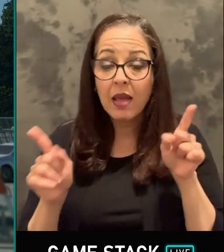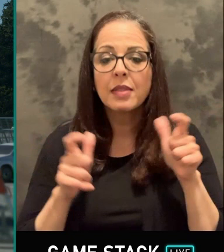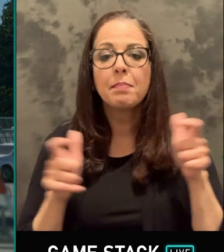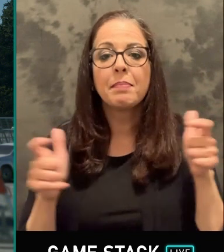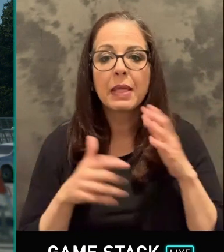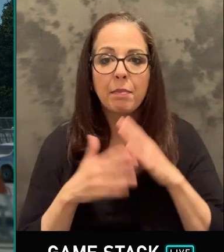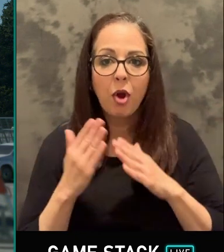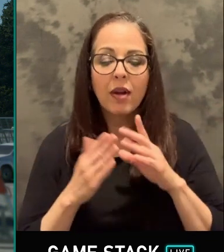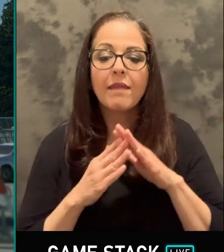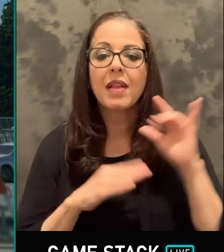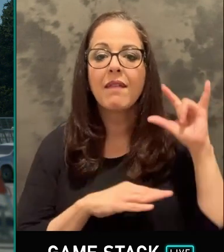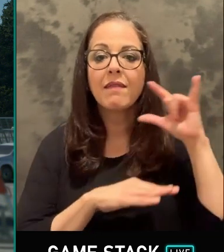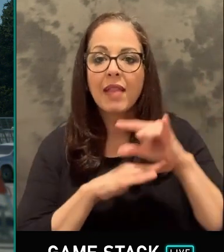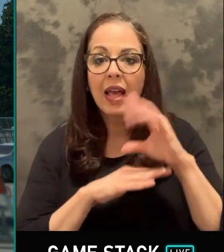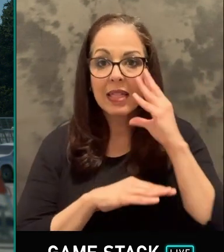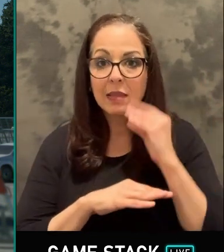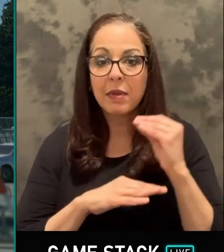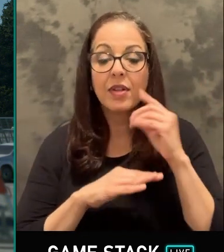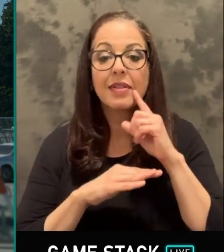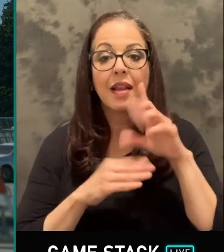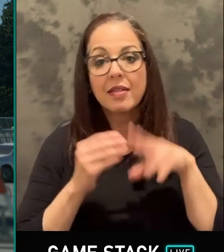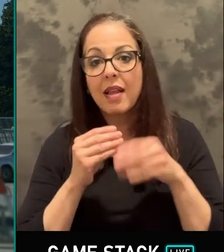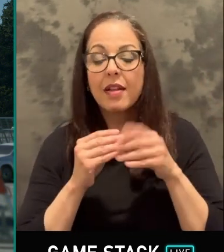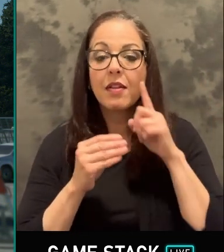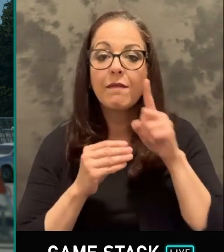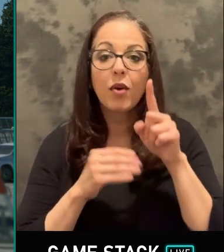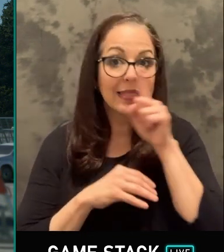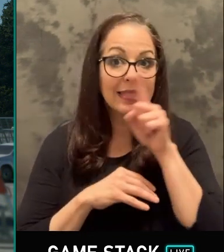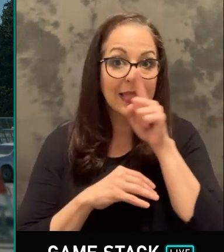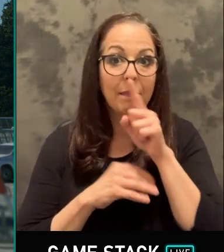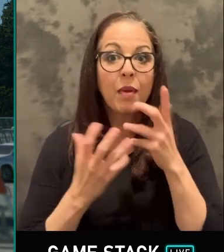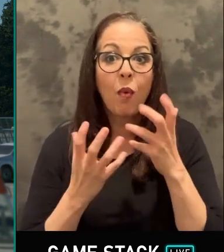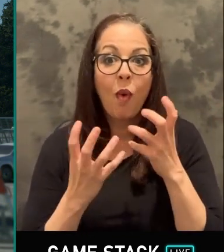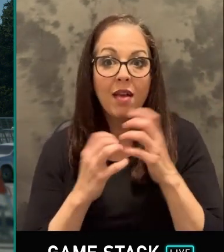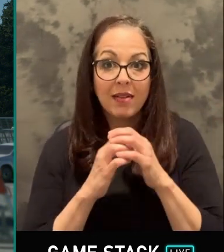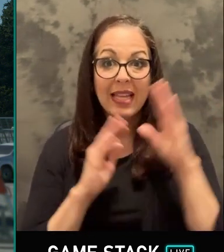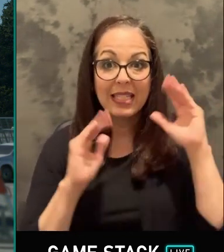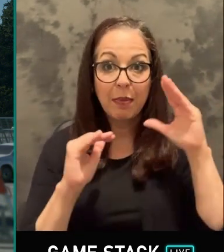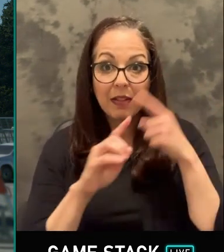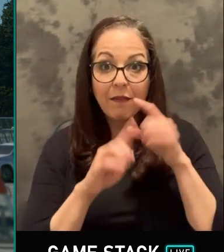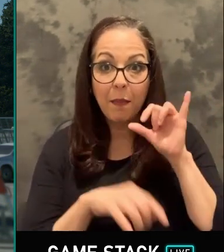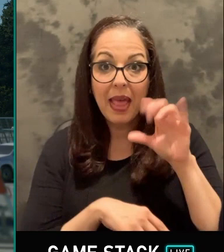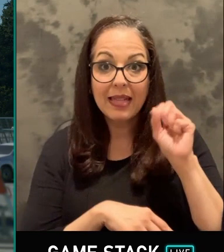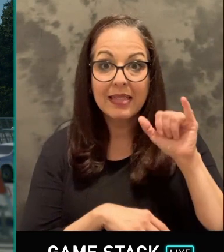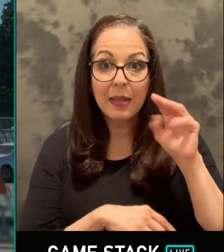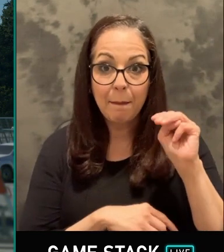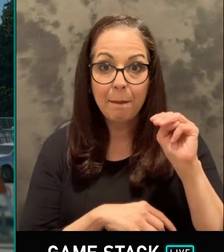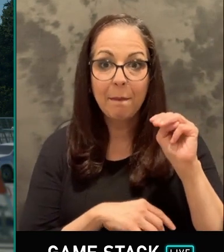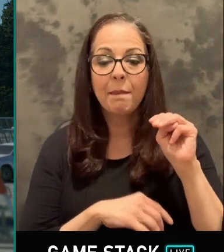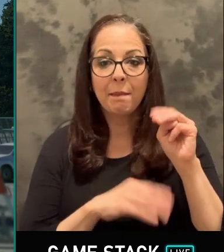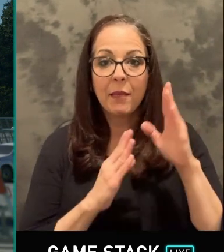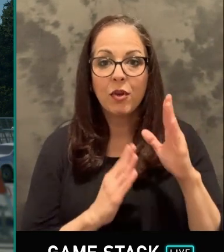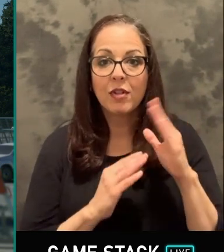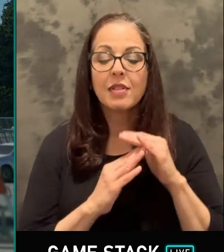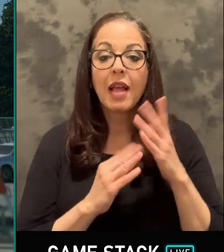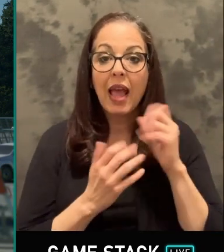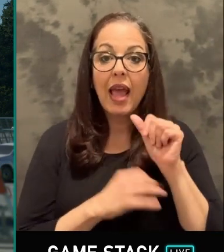an expected feature by simulators. First, lets listen to a sample of an original ATC communication to understand more clearly